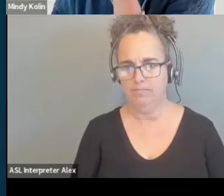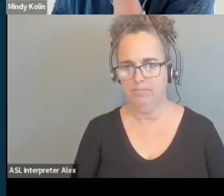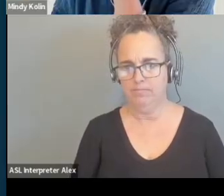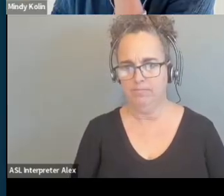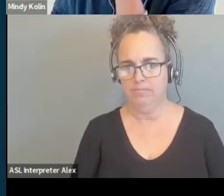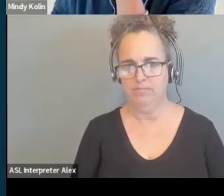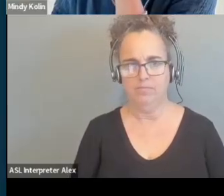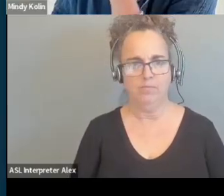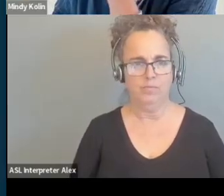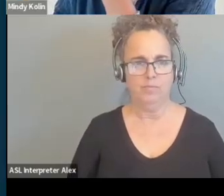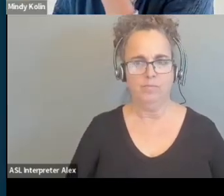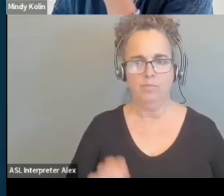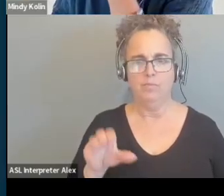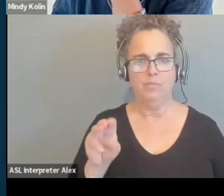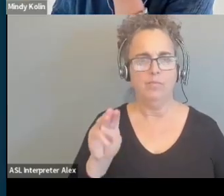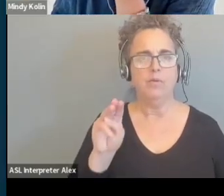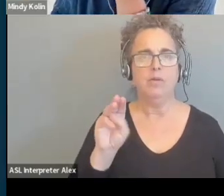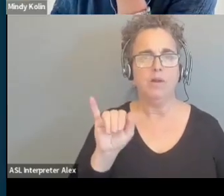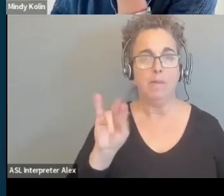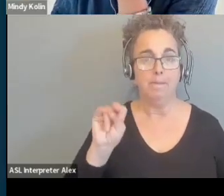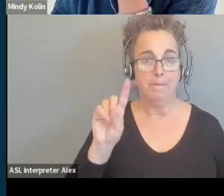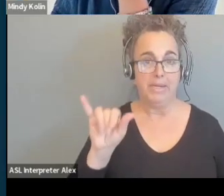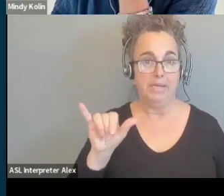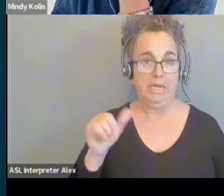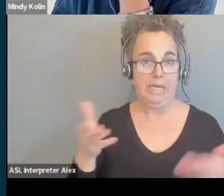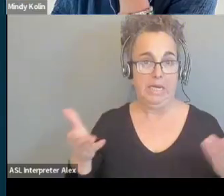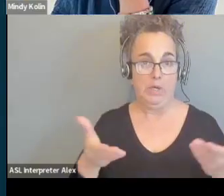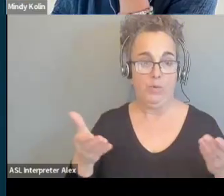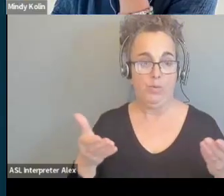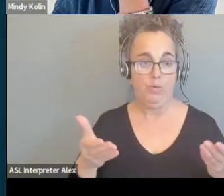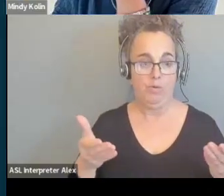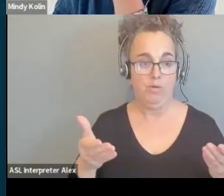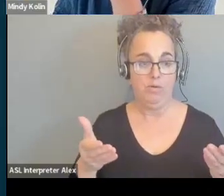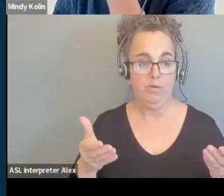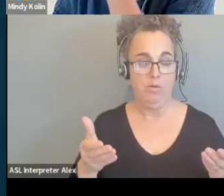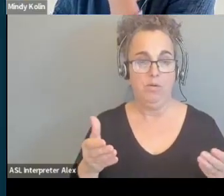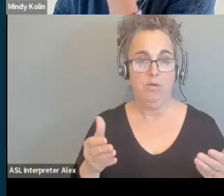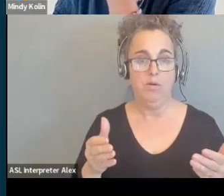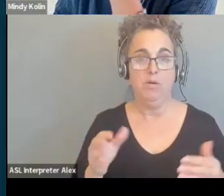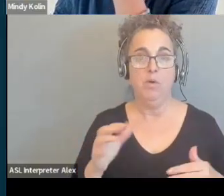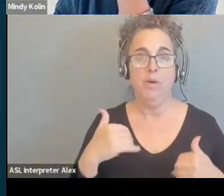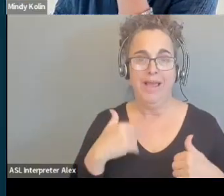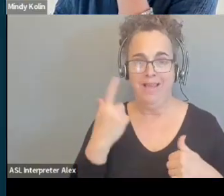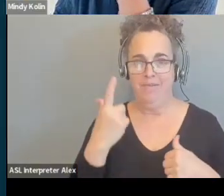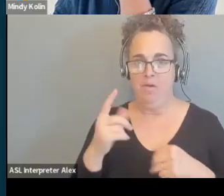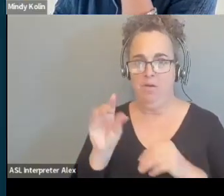Whitney, it's Mindy, there, there is a comment in the chat